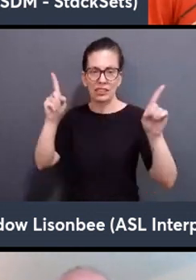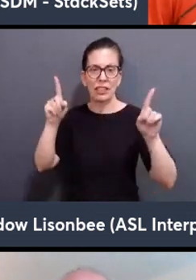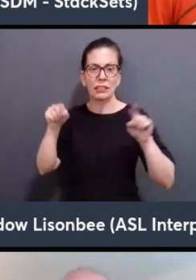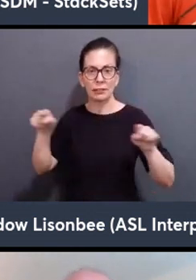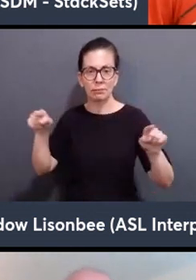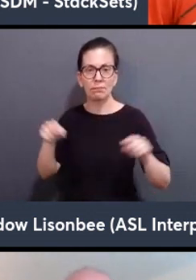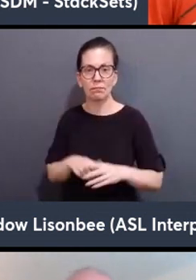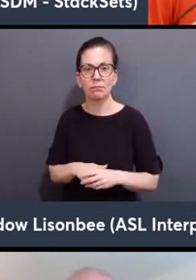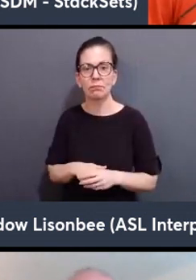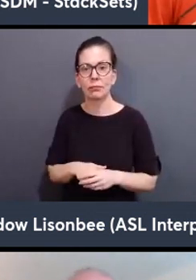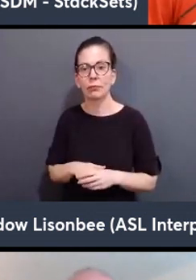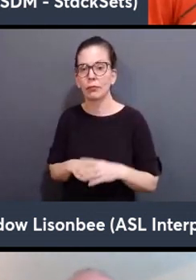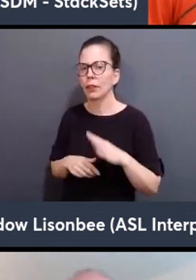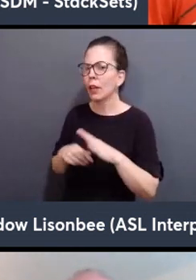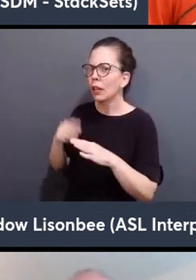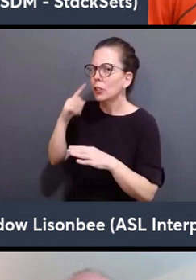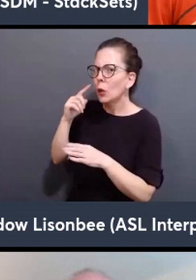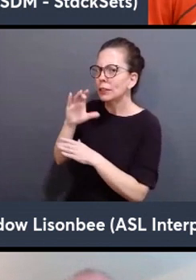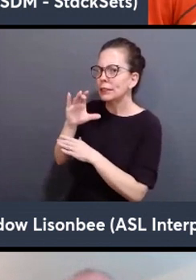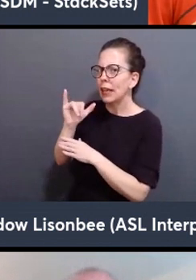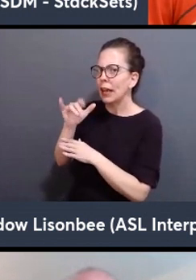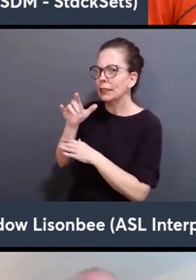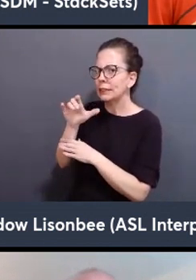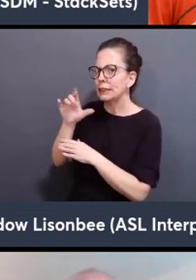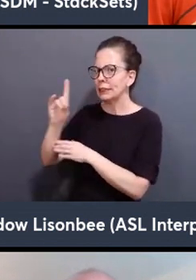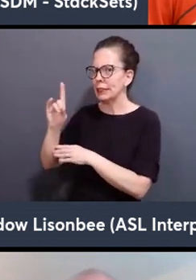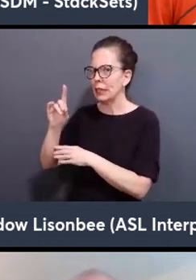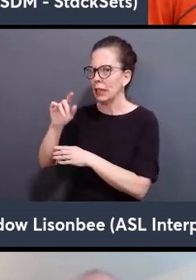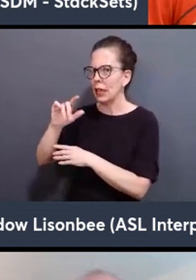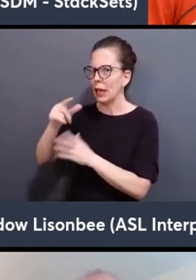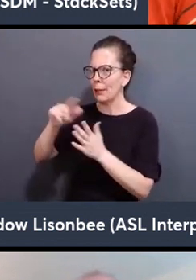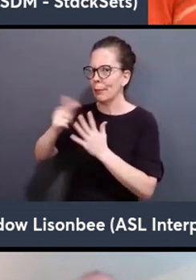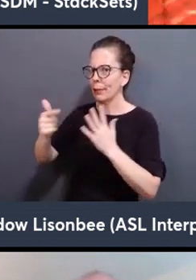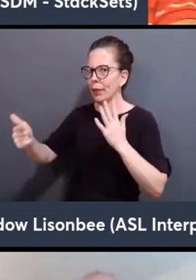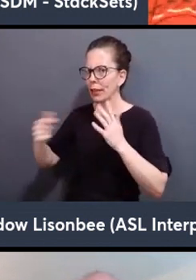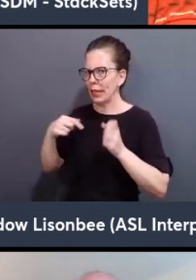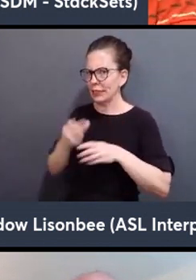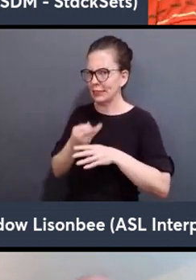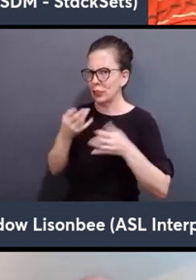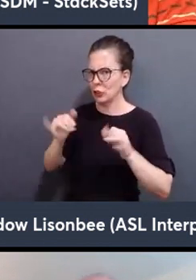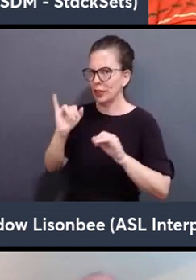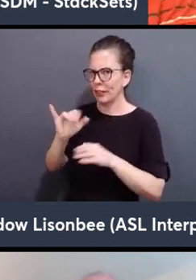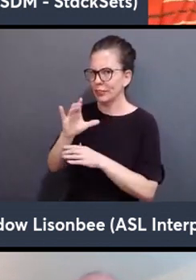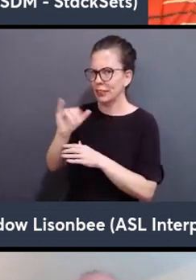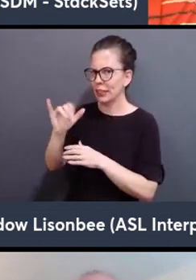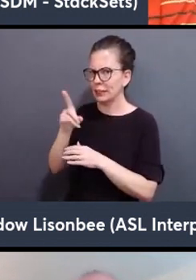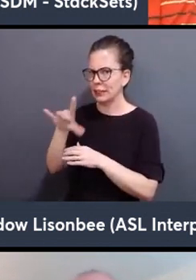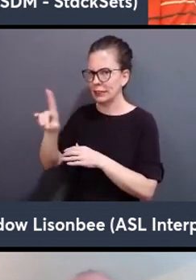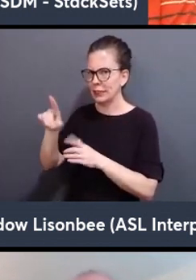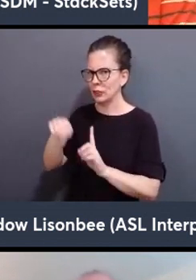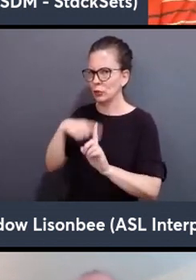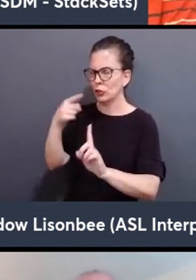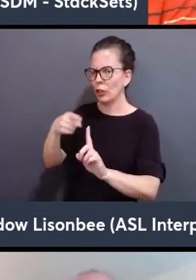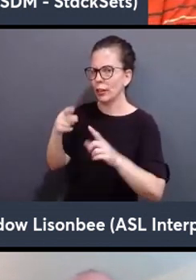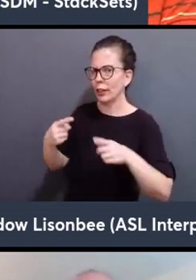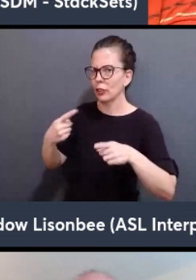The thing you said about the CICD Pipeline, I could still use this to use the CICD Pipeline to target this cross region cross account?